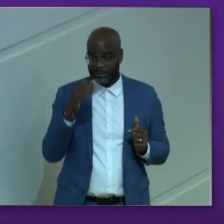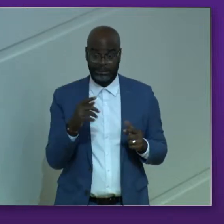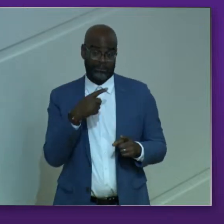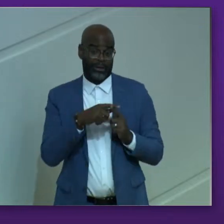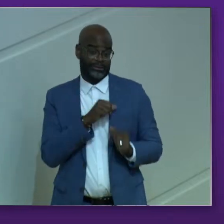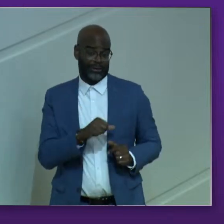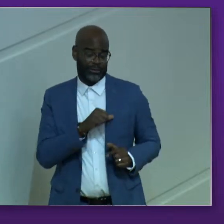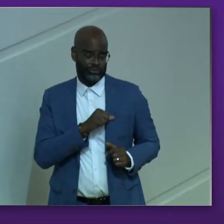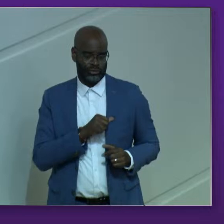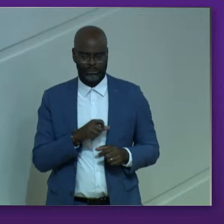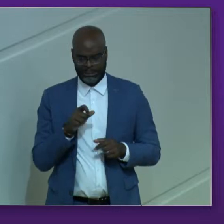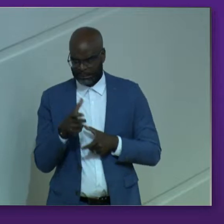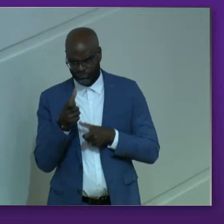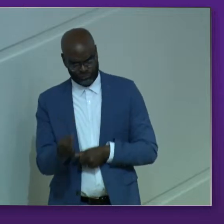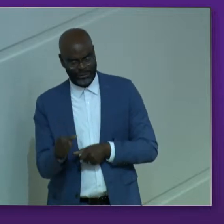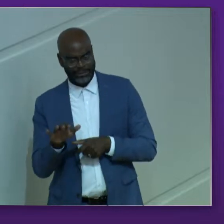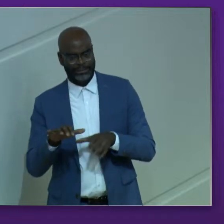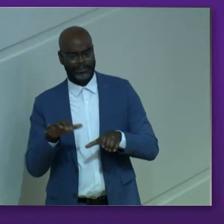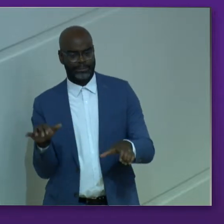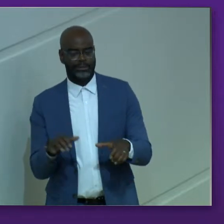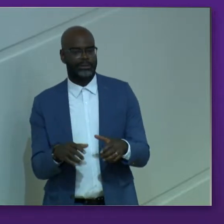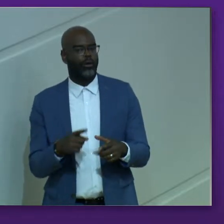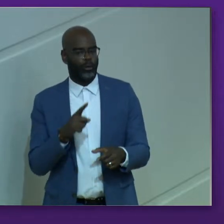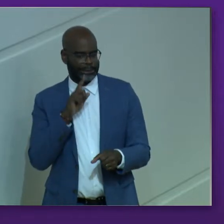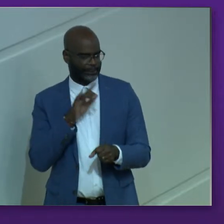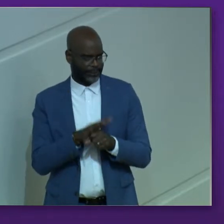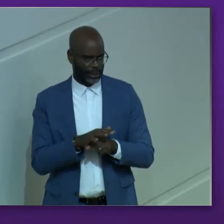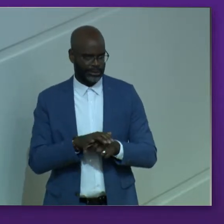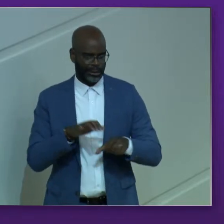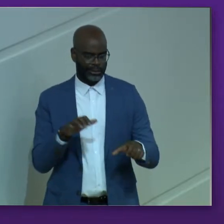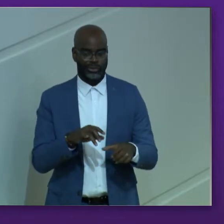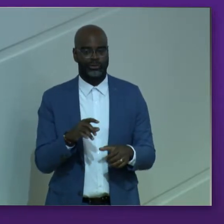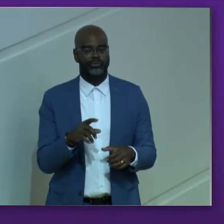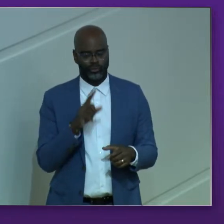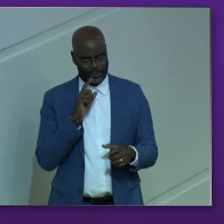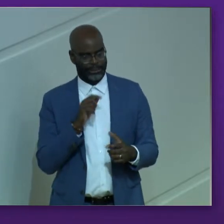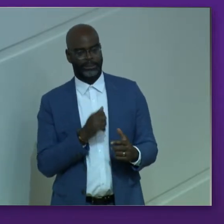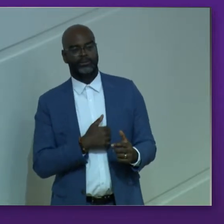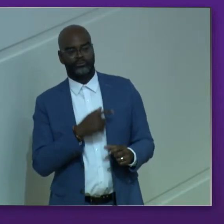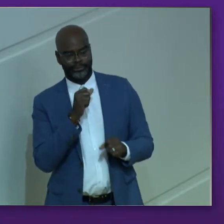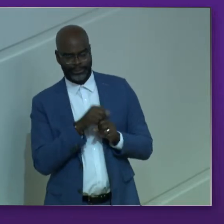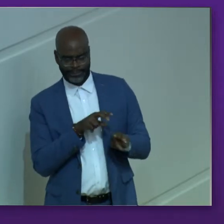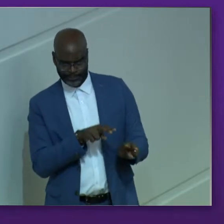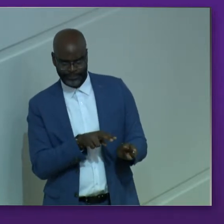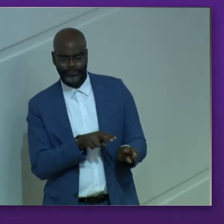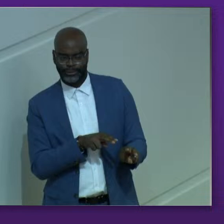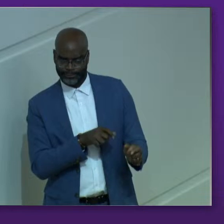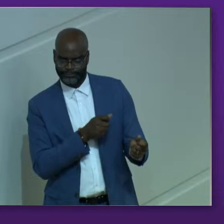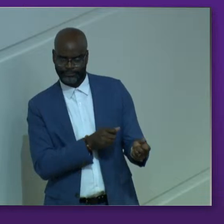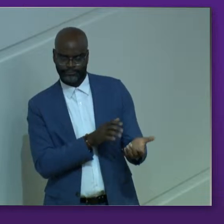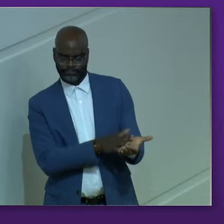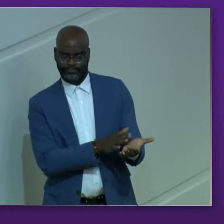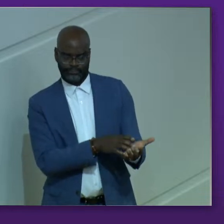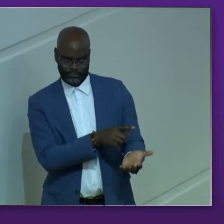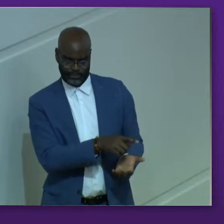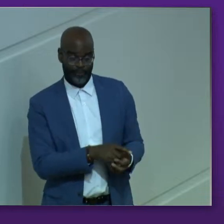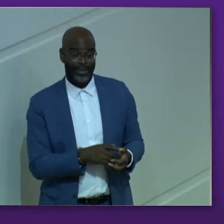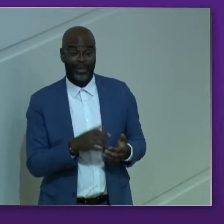DR. MILLER'S WORK PROVIDES EXCEPTIONAL VALUE TO STUDENTS FACULTY AND STAFF. HE ADVOCATE SPECIALLY FOR THE